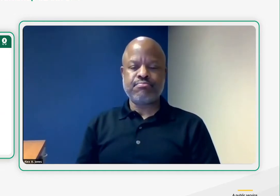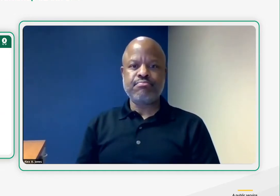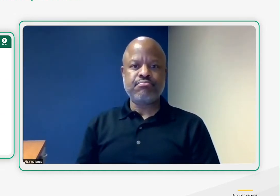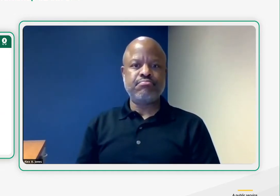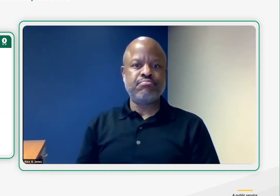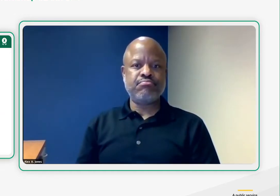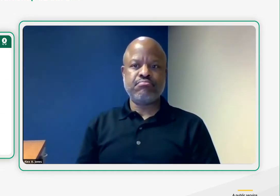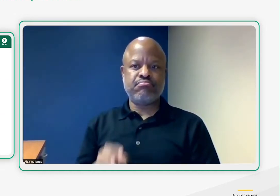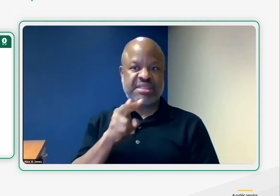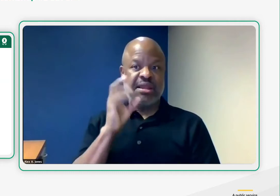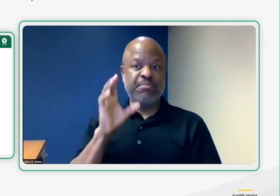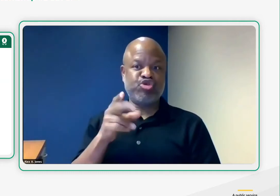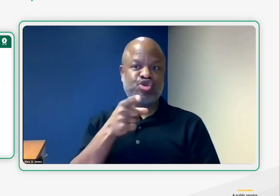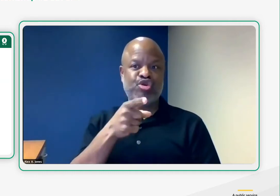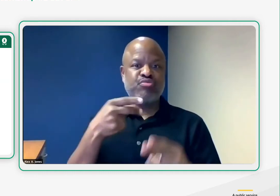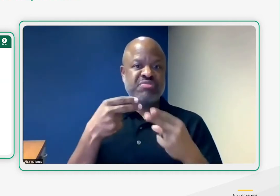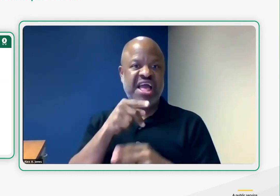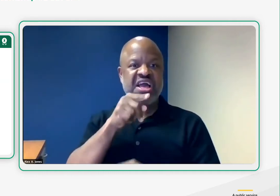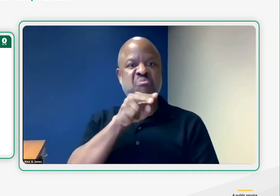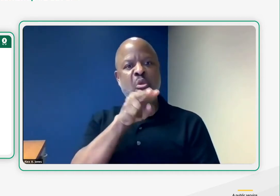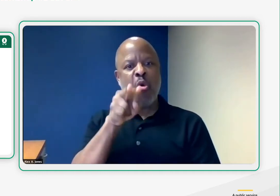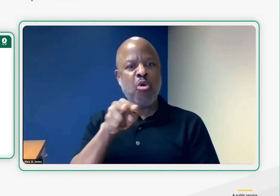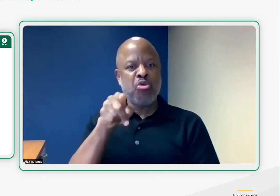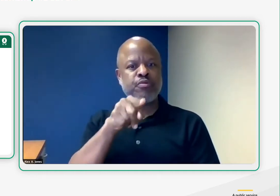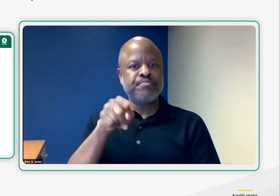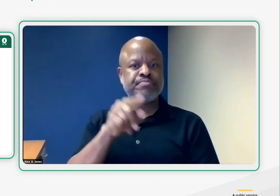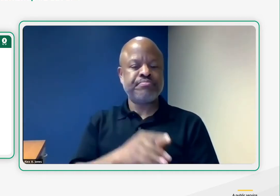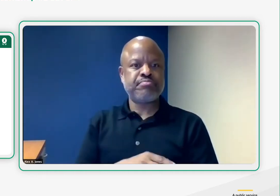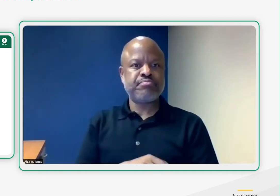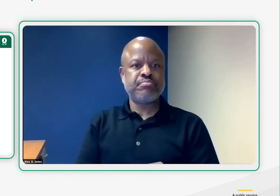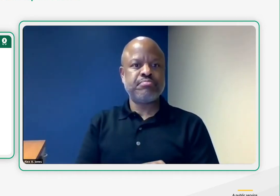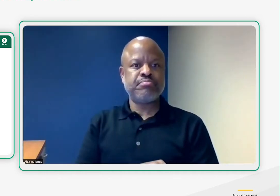And you see the picture of this slide, how it is going through the different processes?